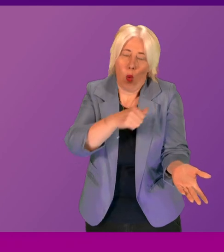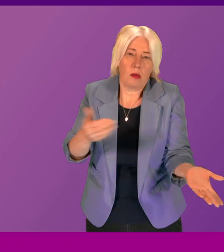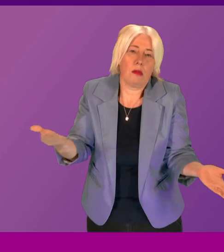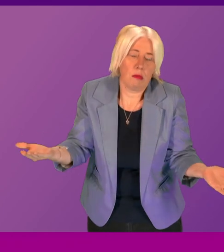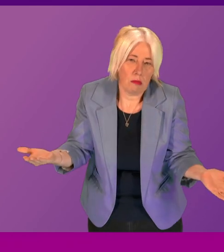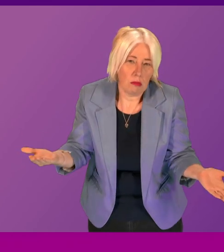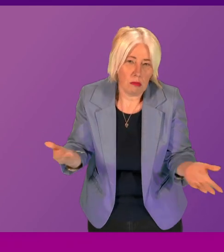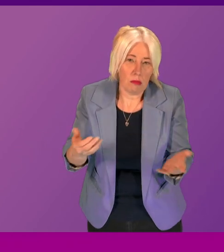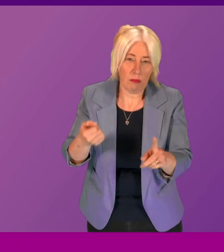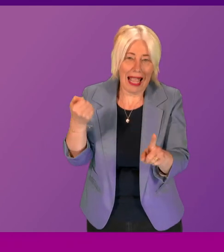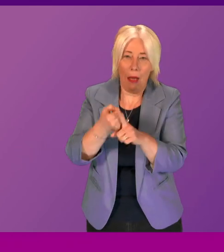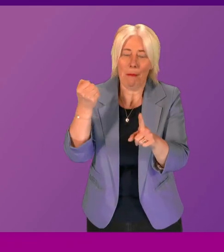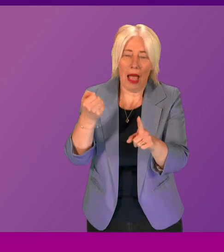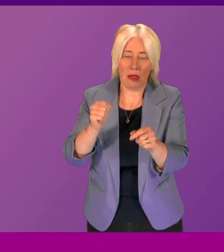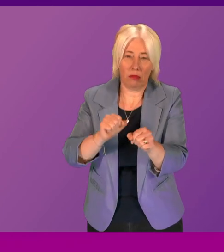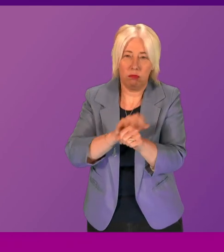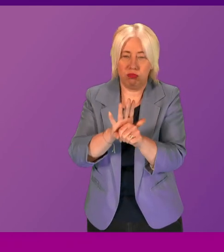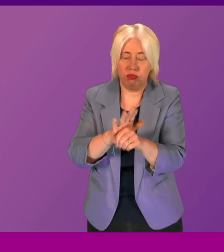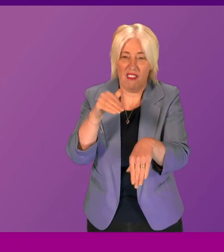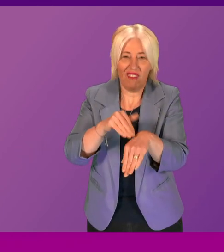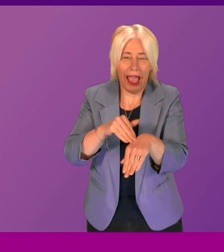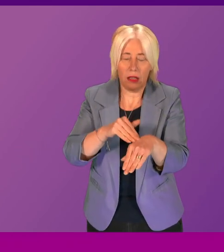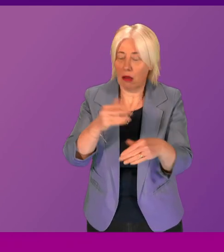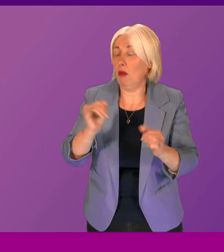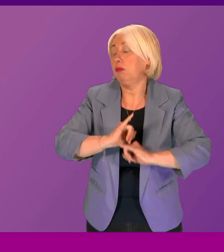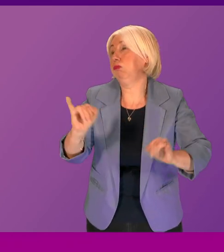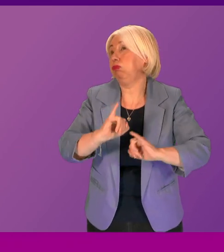impact of the global pandemic on our health service has been severe.